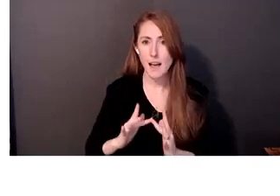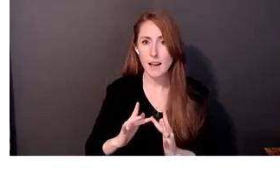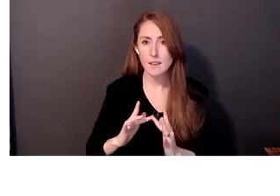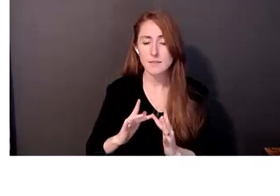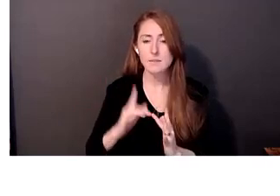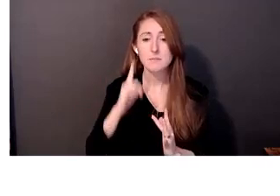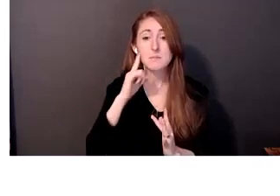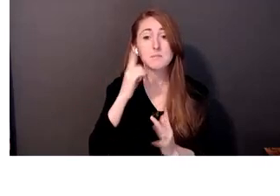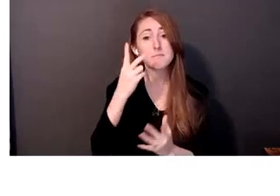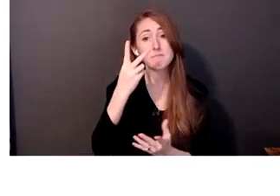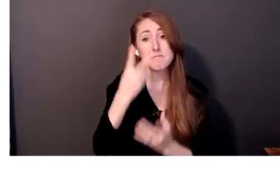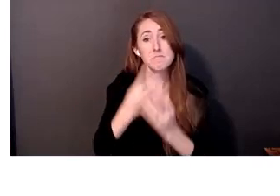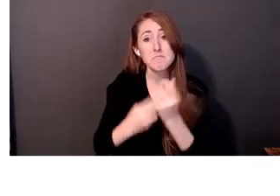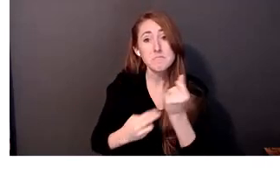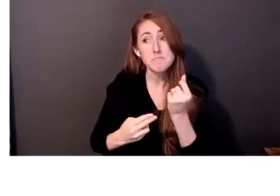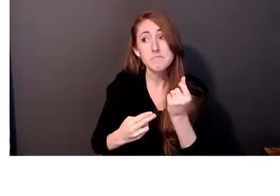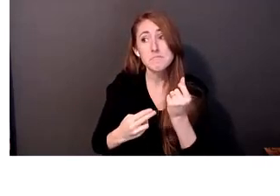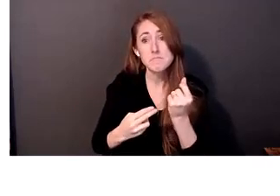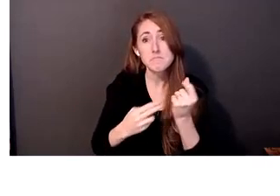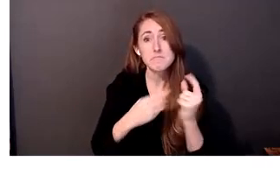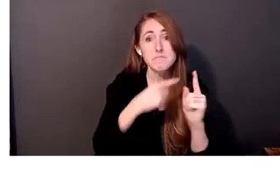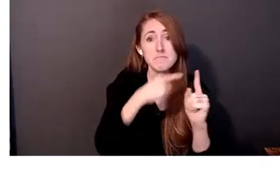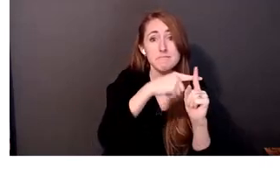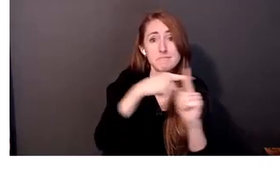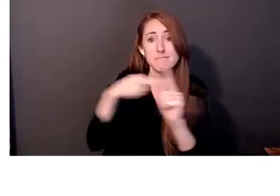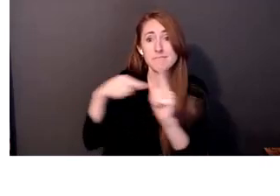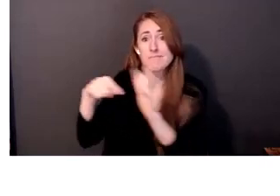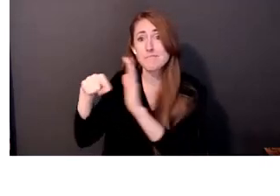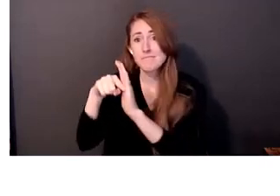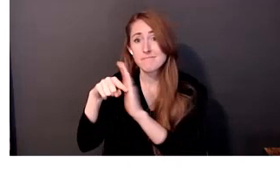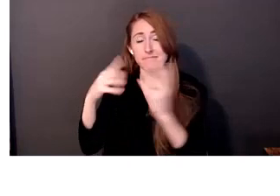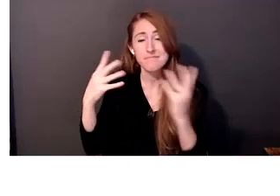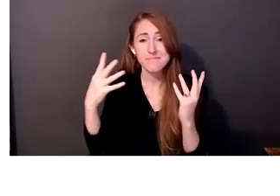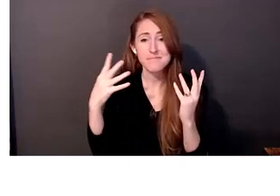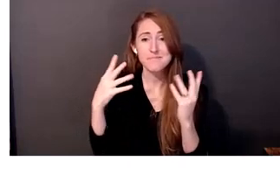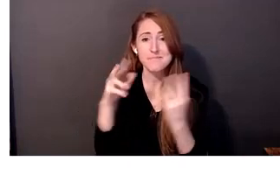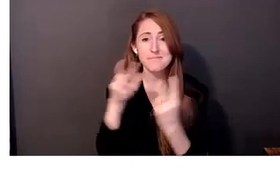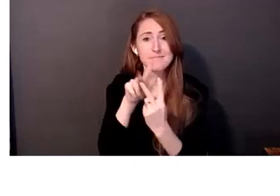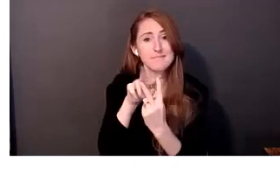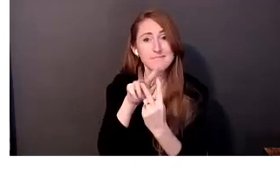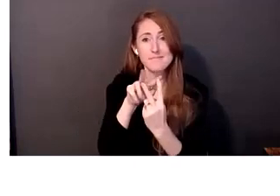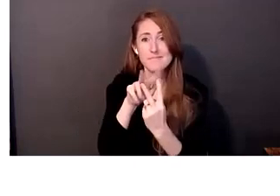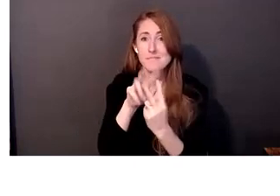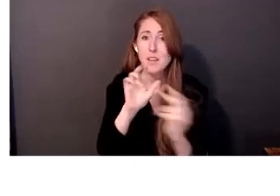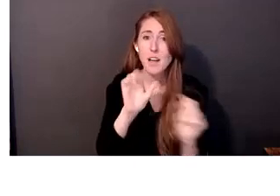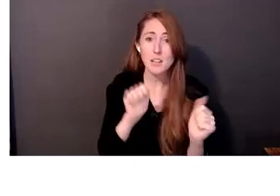These were both either. They were a challenge but also a success